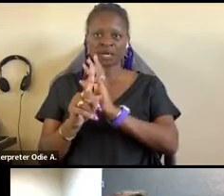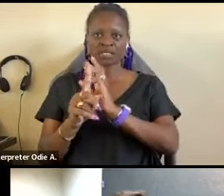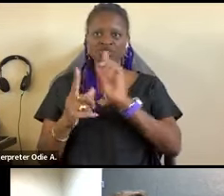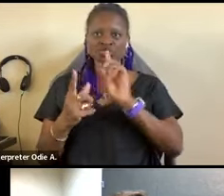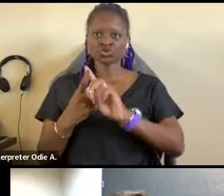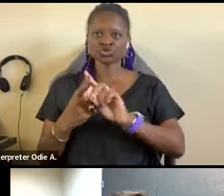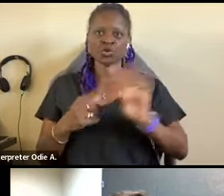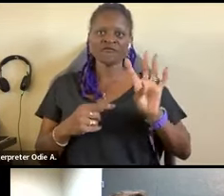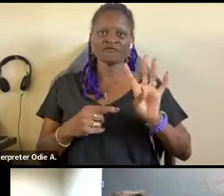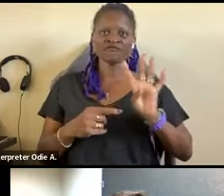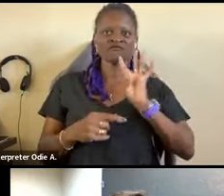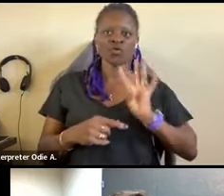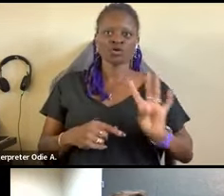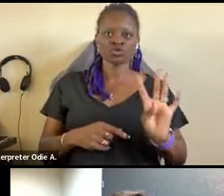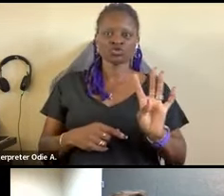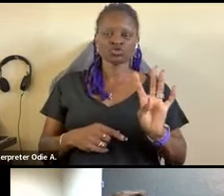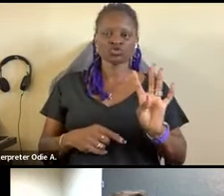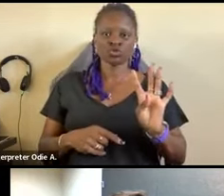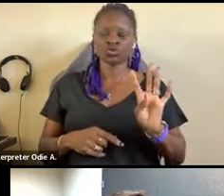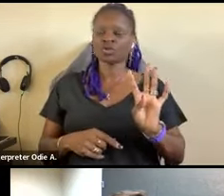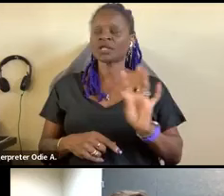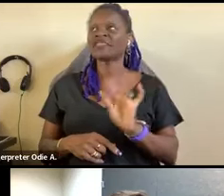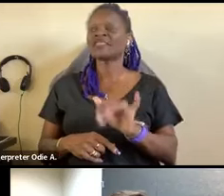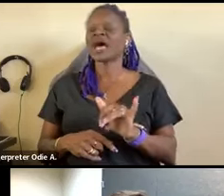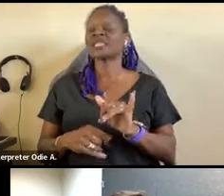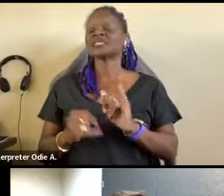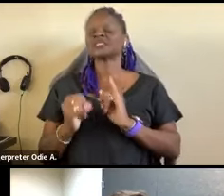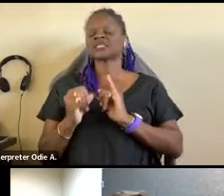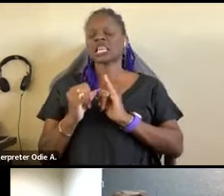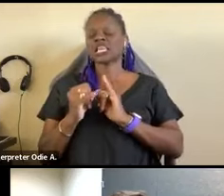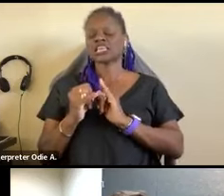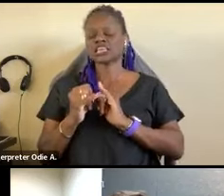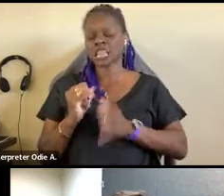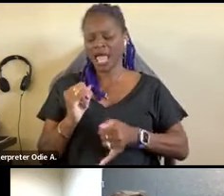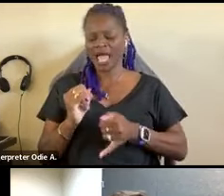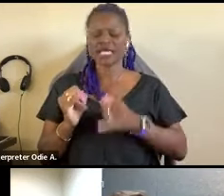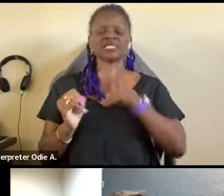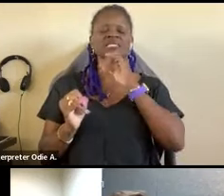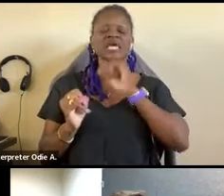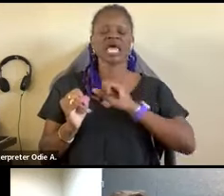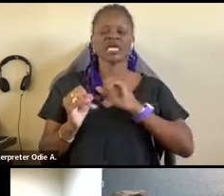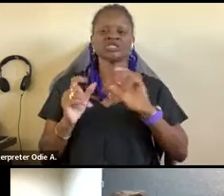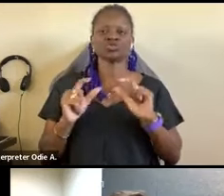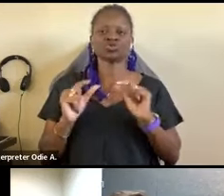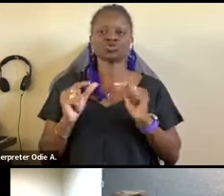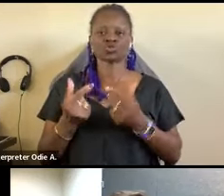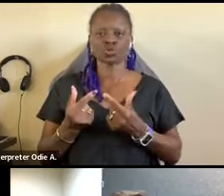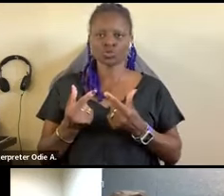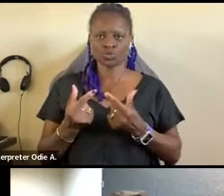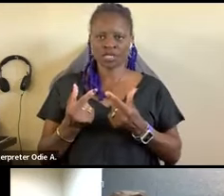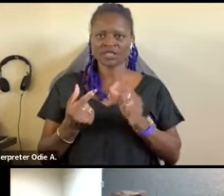These are the last age group to be covered by our successful vaccination campaign.